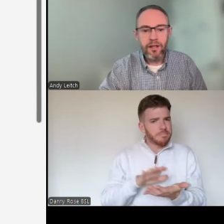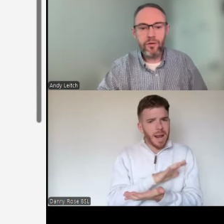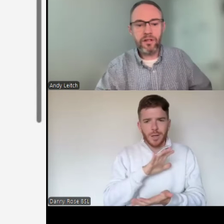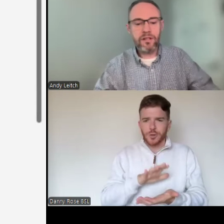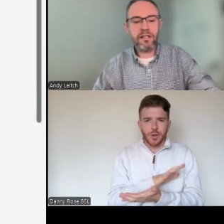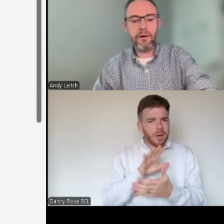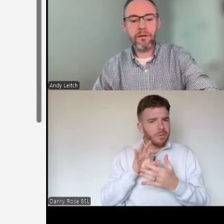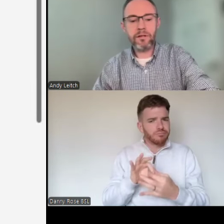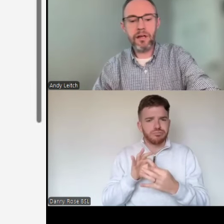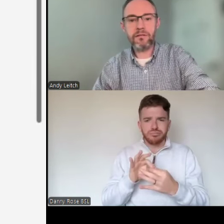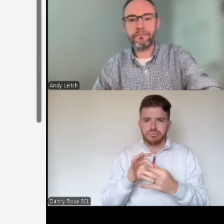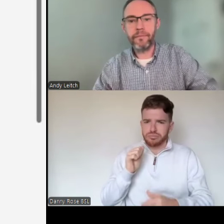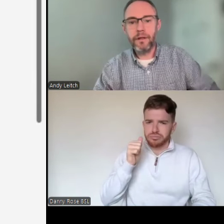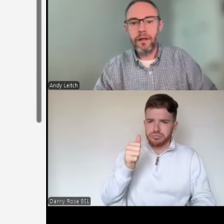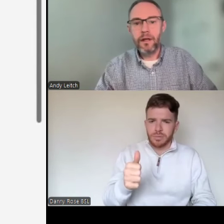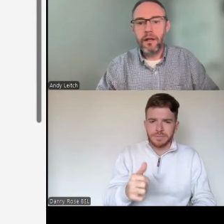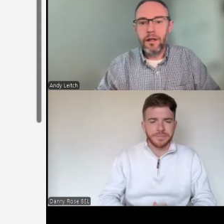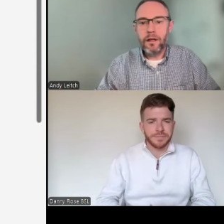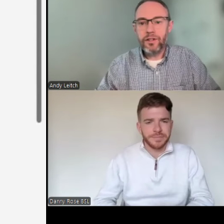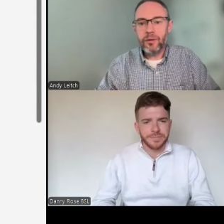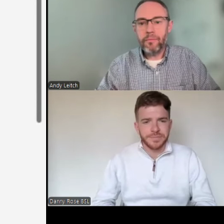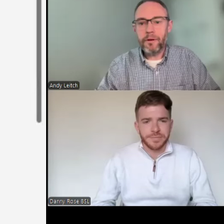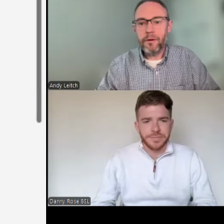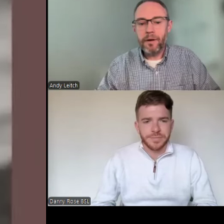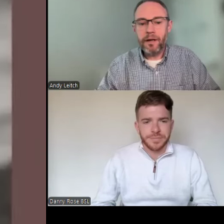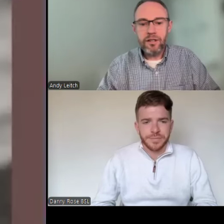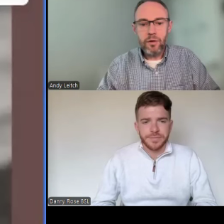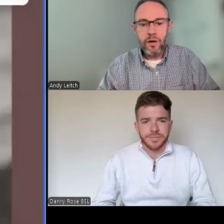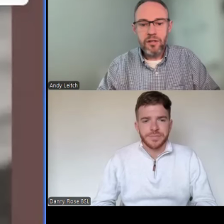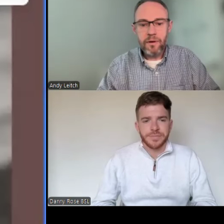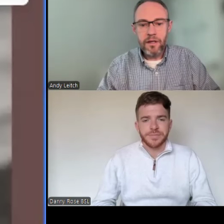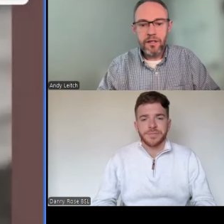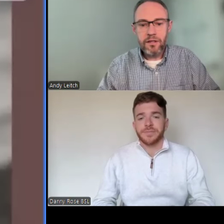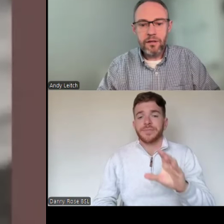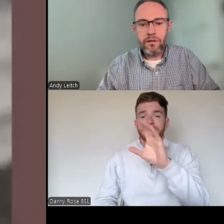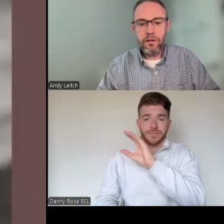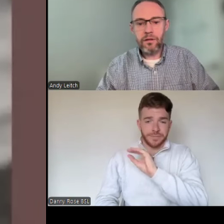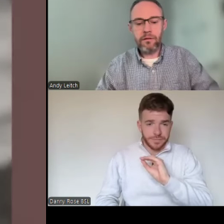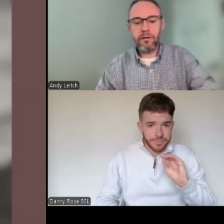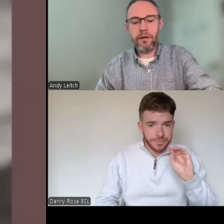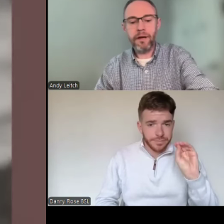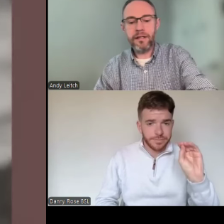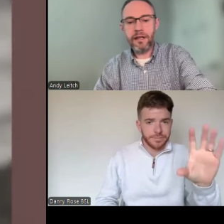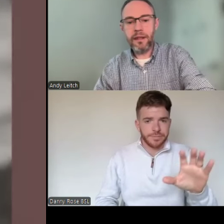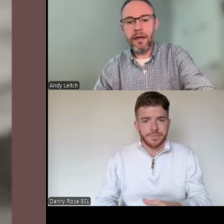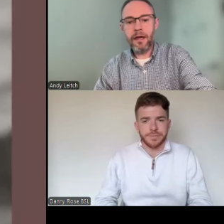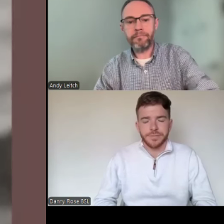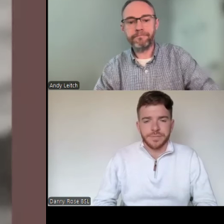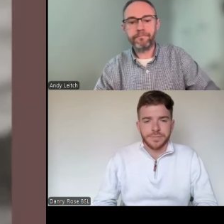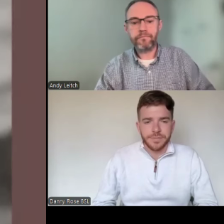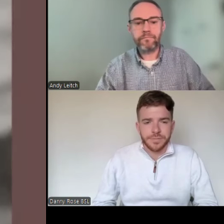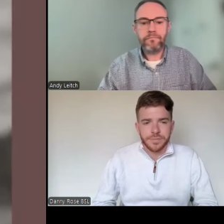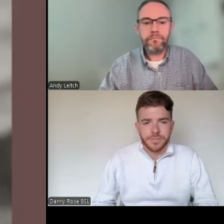That's what this testimonial says. Let's jump back into Squarespace and paste that in there.